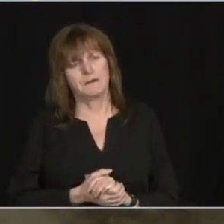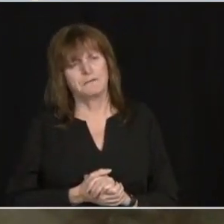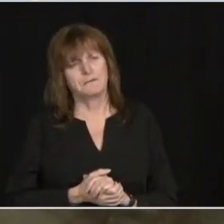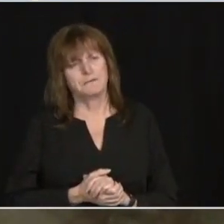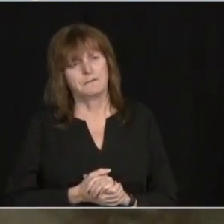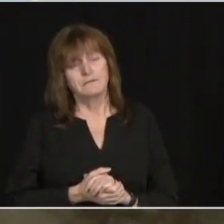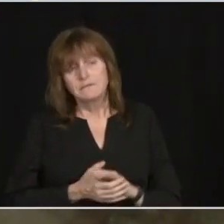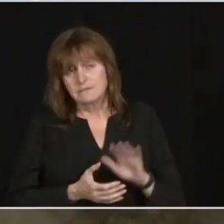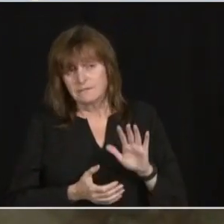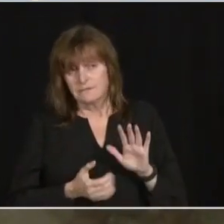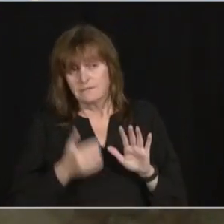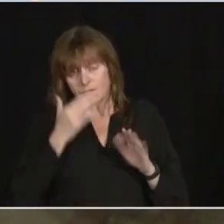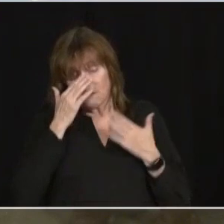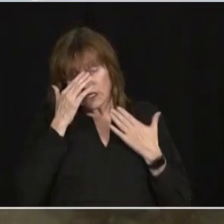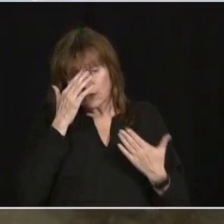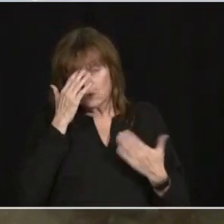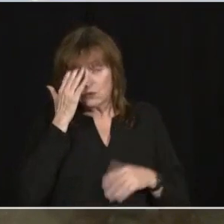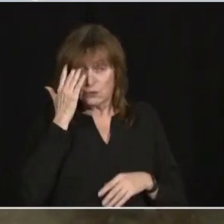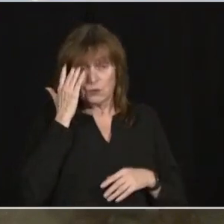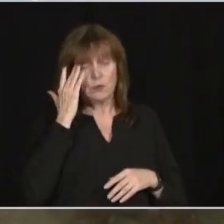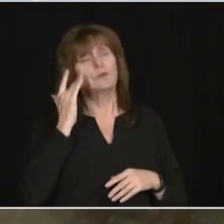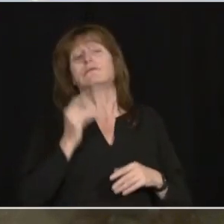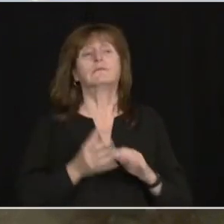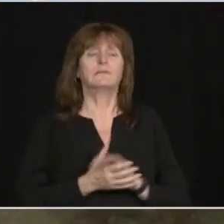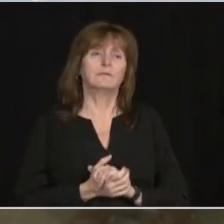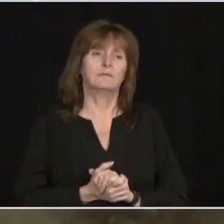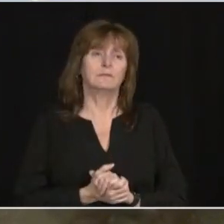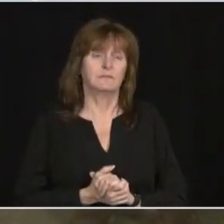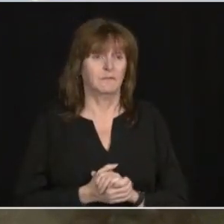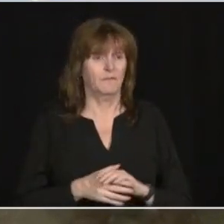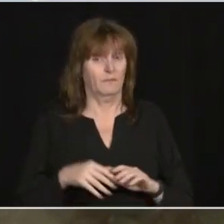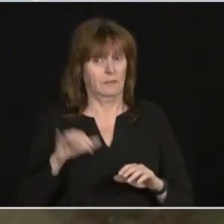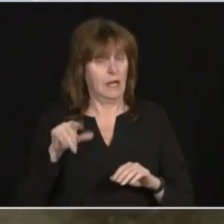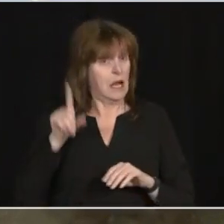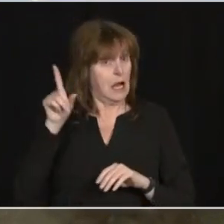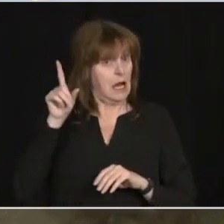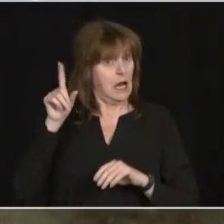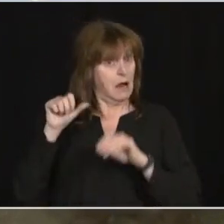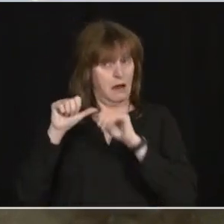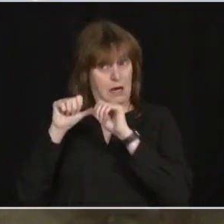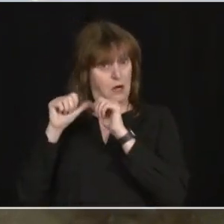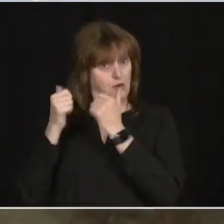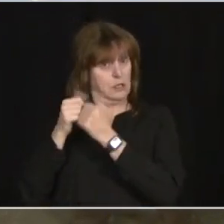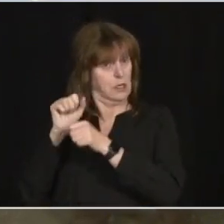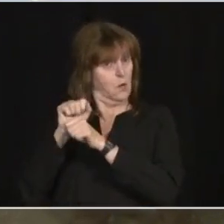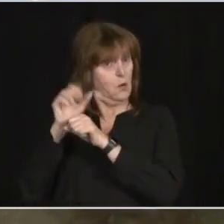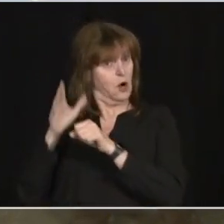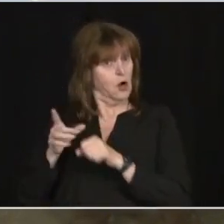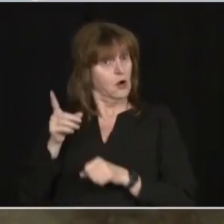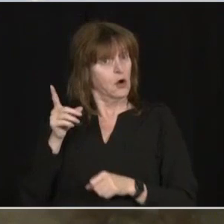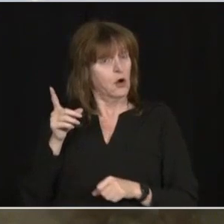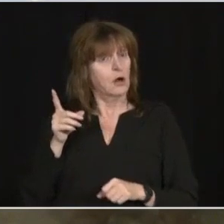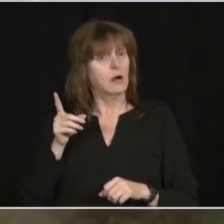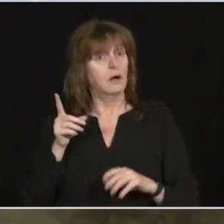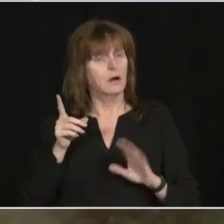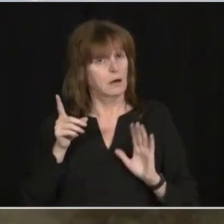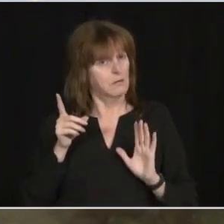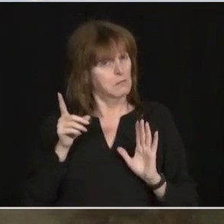you. In terms of the agency workers, a very small percentage of workers in long-term care are through agencies.